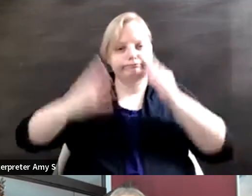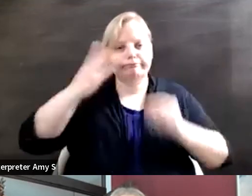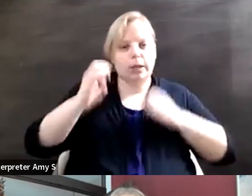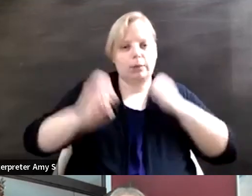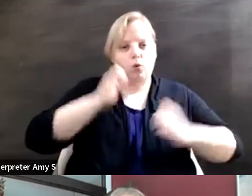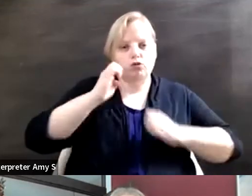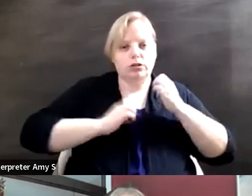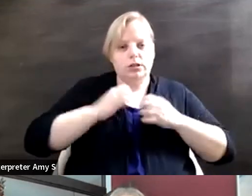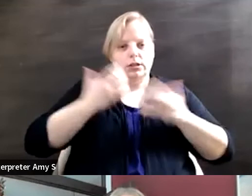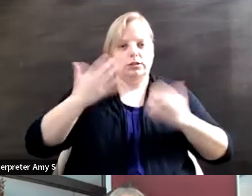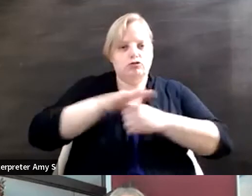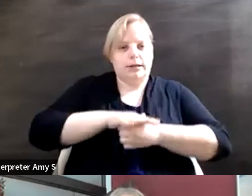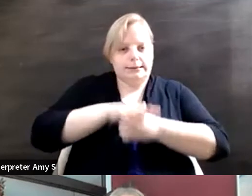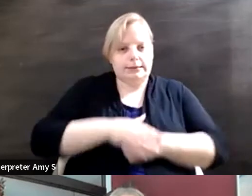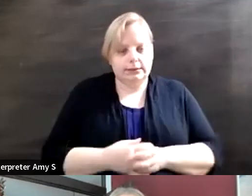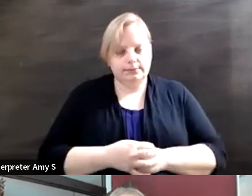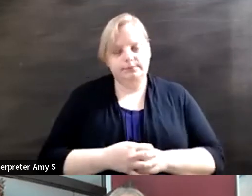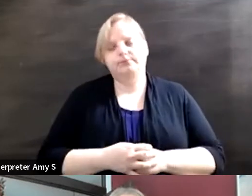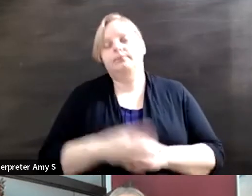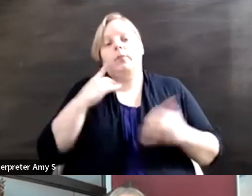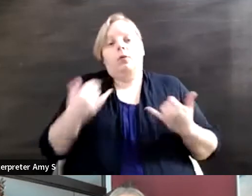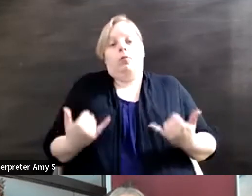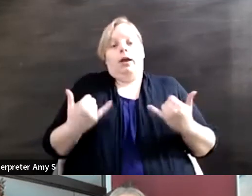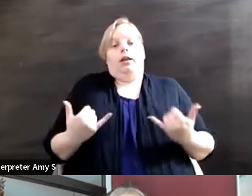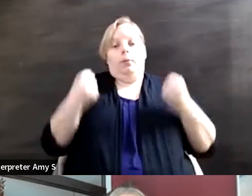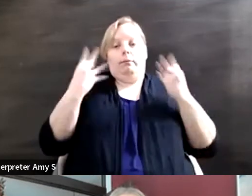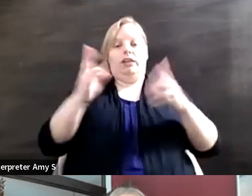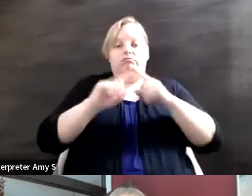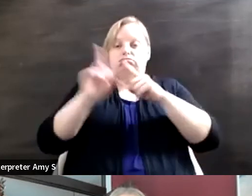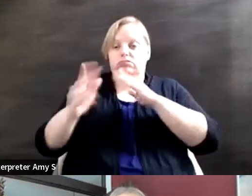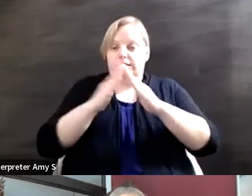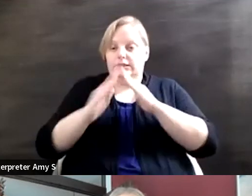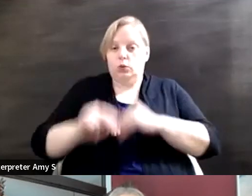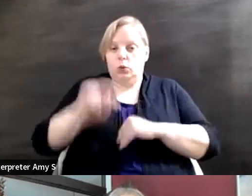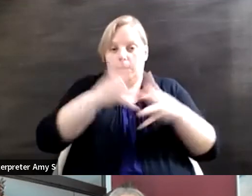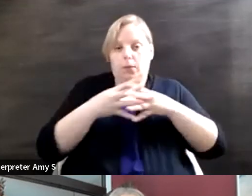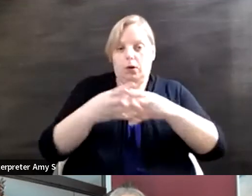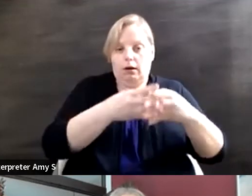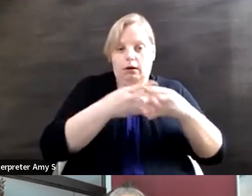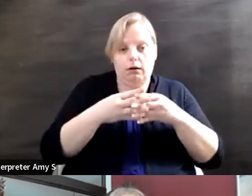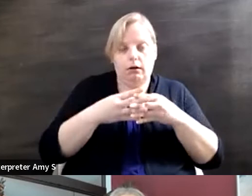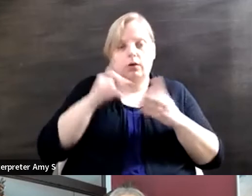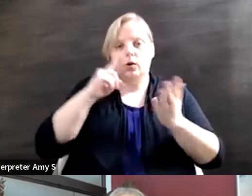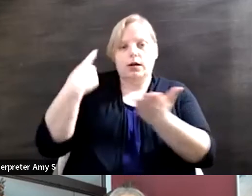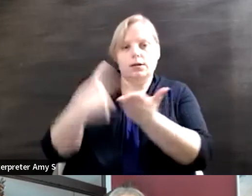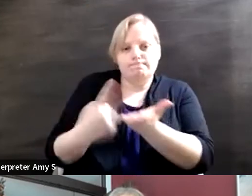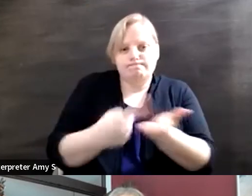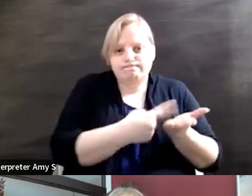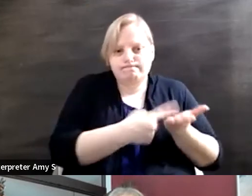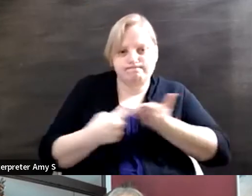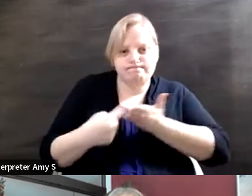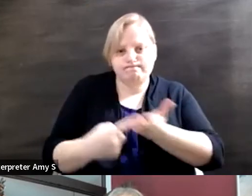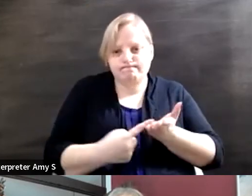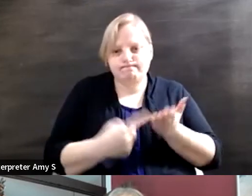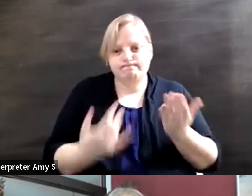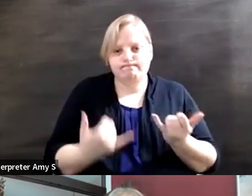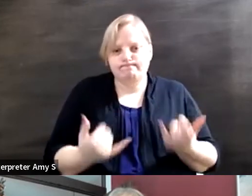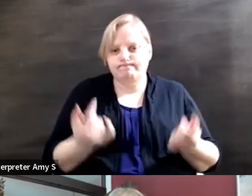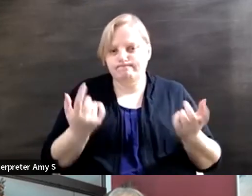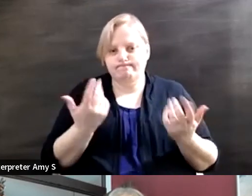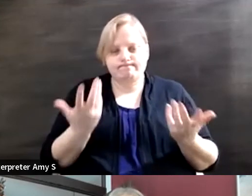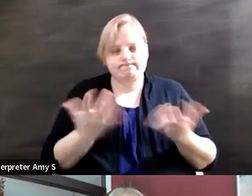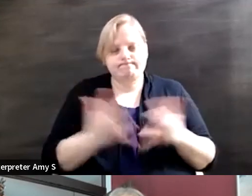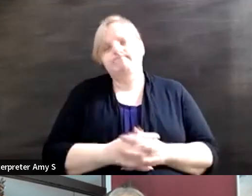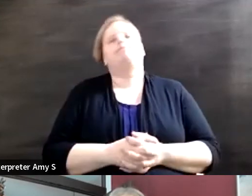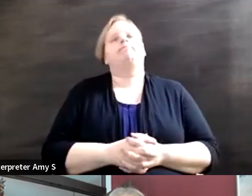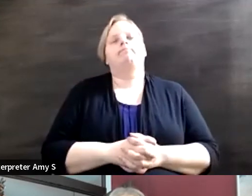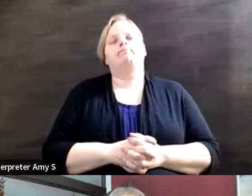right now in in many cities in North America we are talking about the the fact that police is